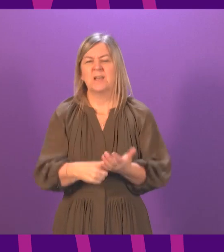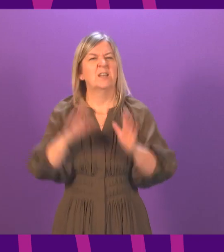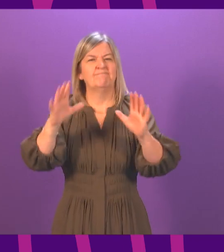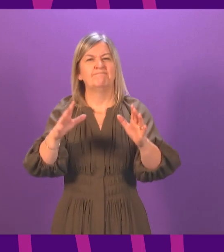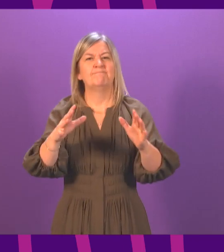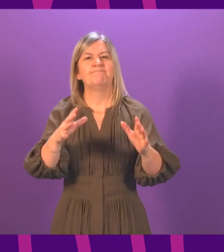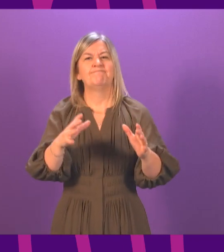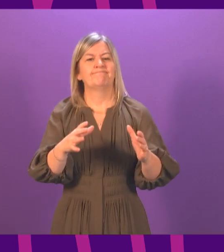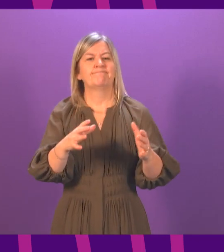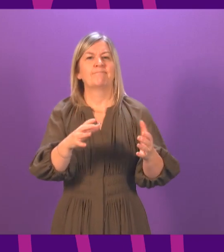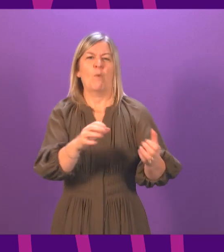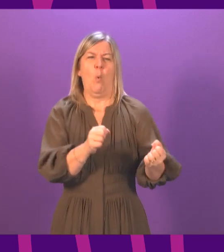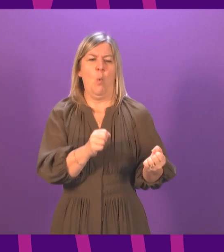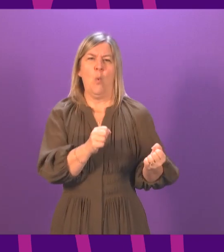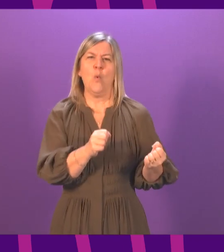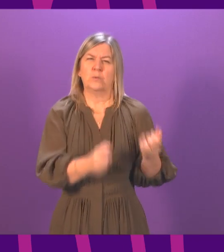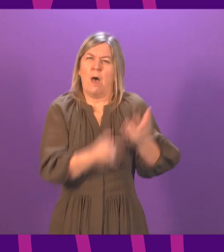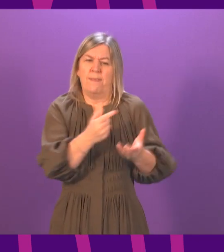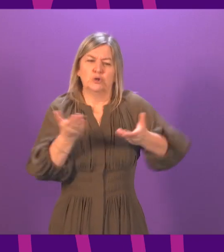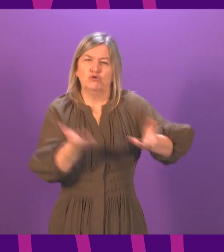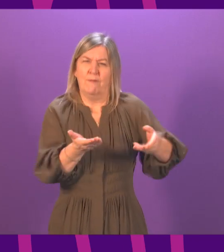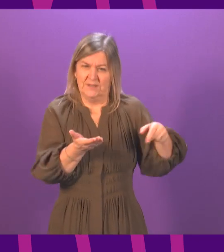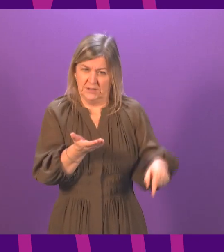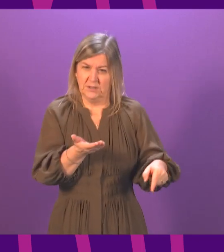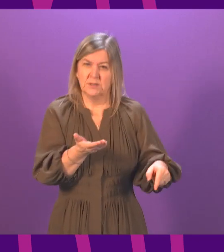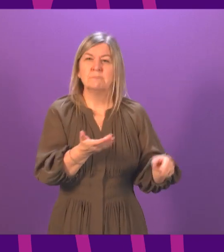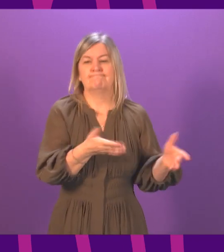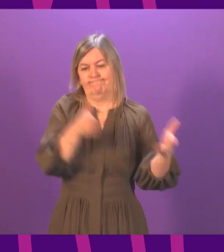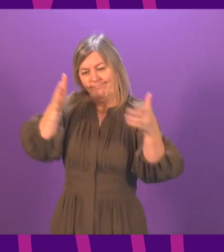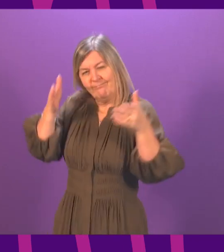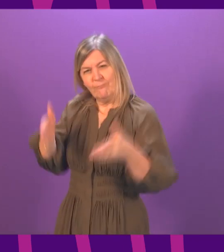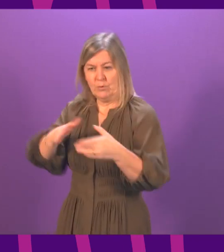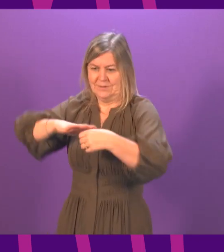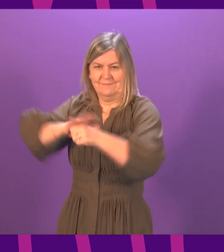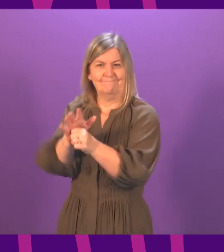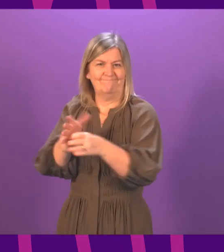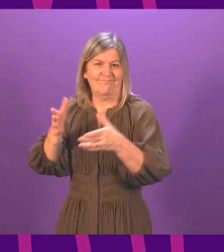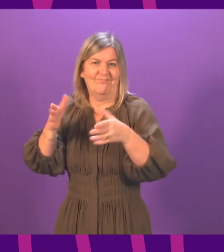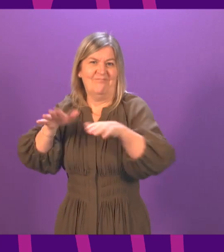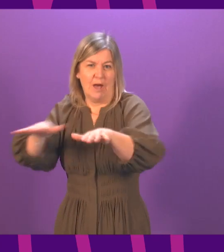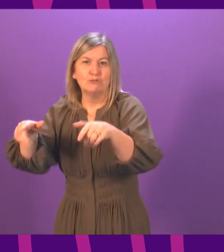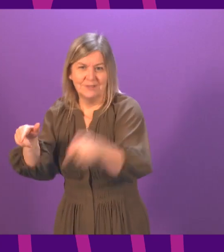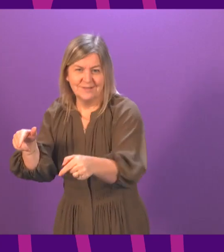the former chief medical officer set out that the decision was taken to pause the programme rather